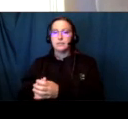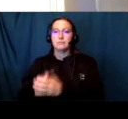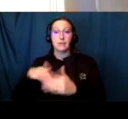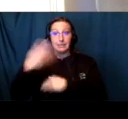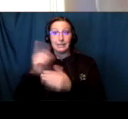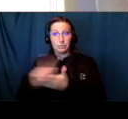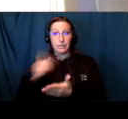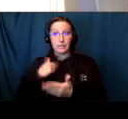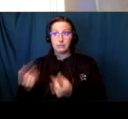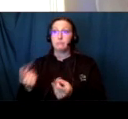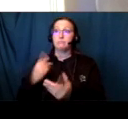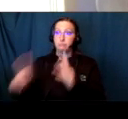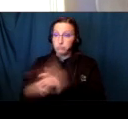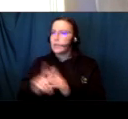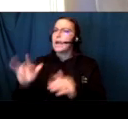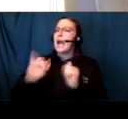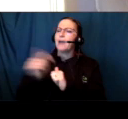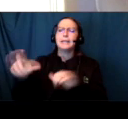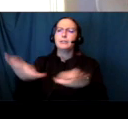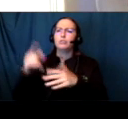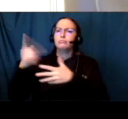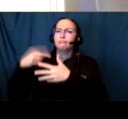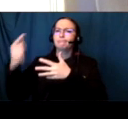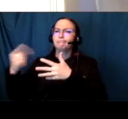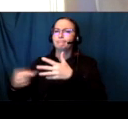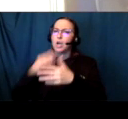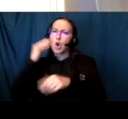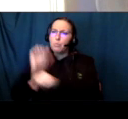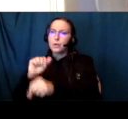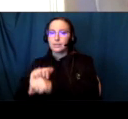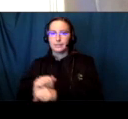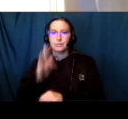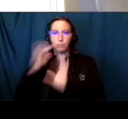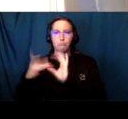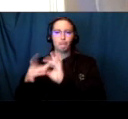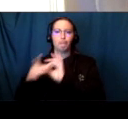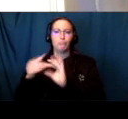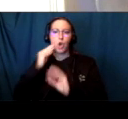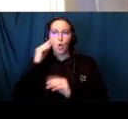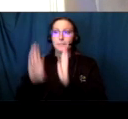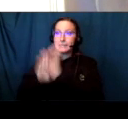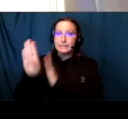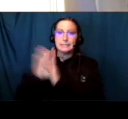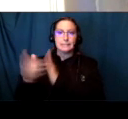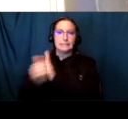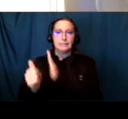or whatever. It's a nice way to get some cooperation at home and to build those skills because you might be there for one or